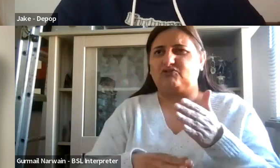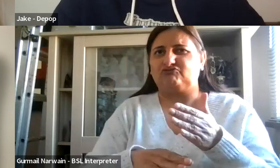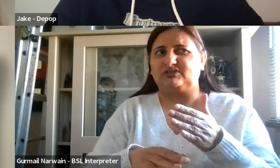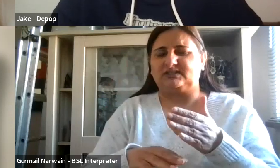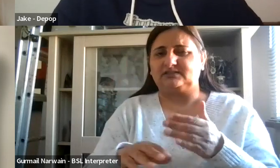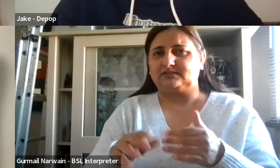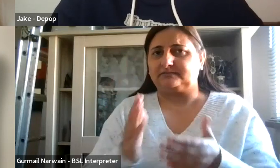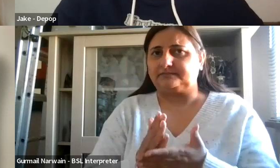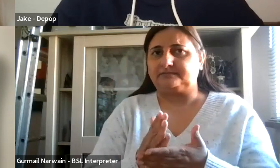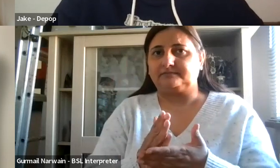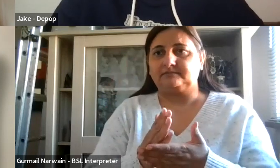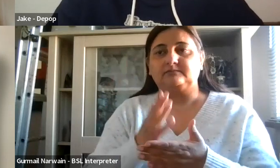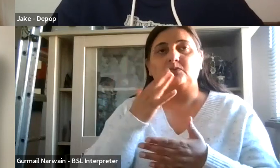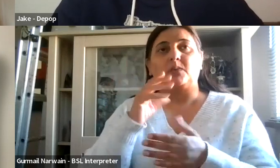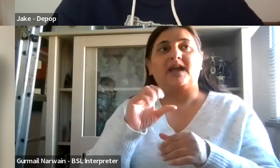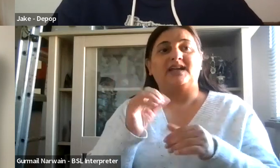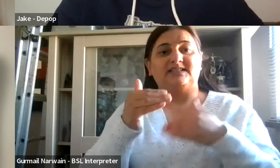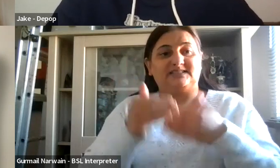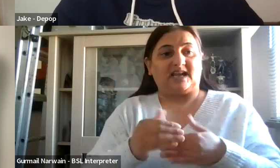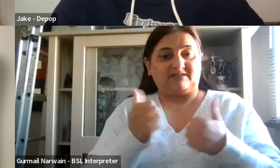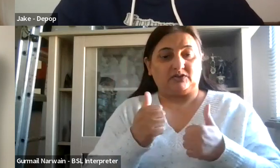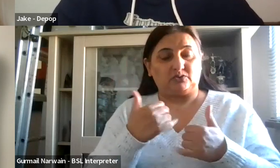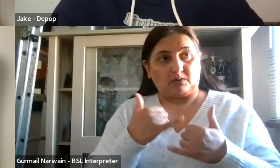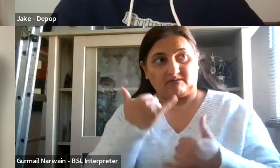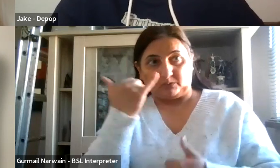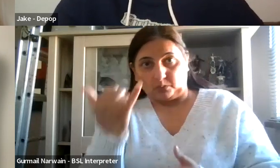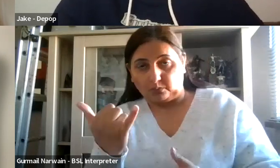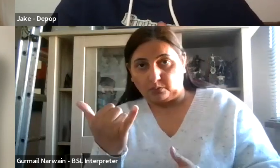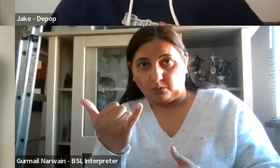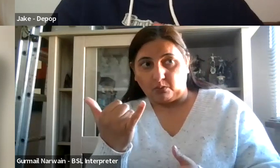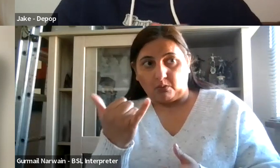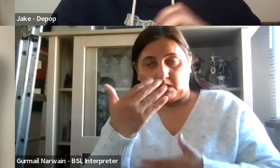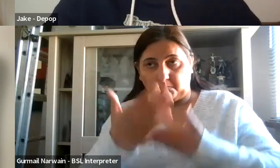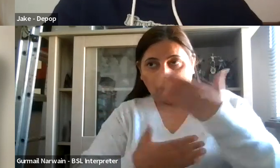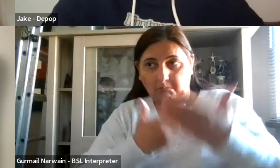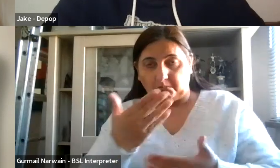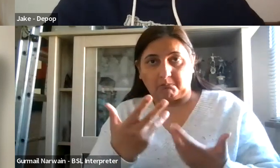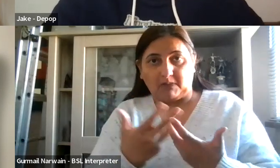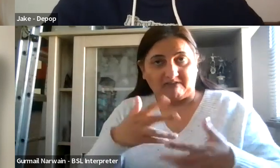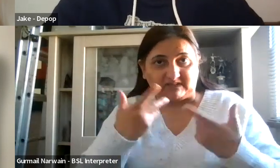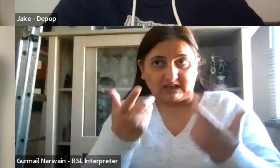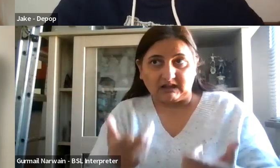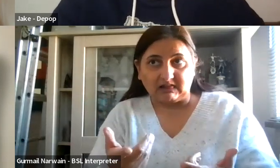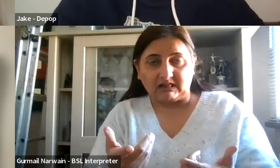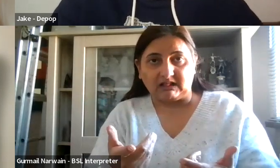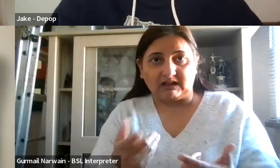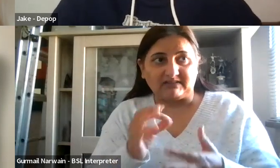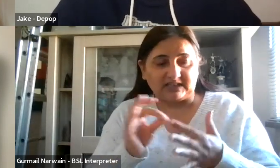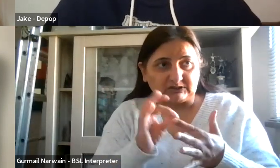So, you know, after every stage we'll give them a call. Really kind of run through. How they were feeling during that interview. After every stage we'll give them a call, run through how they were feeling during the interview.